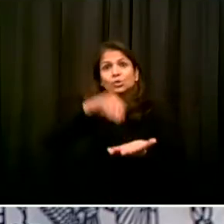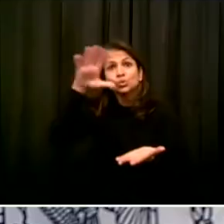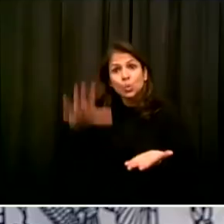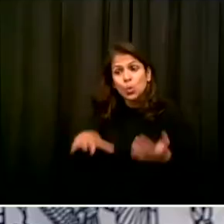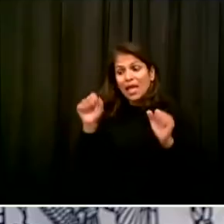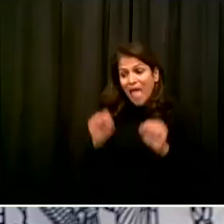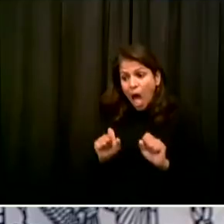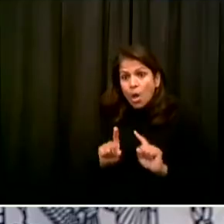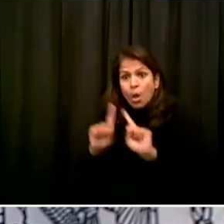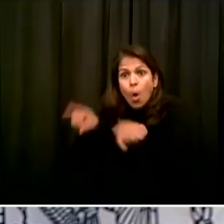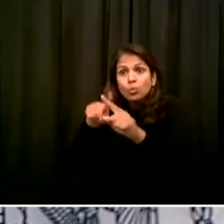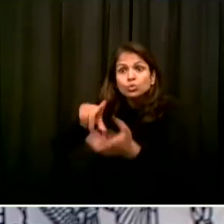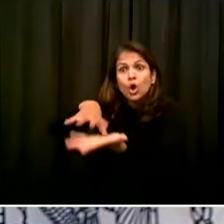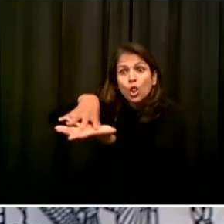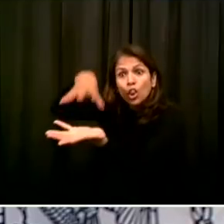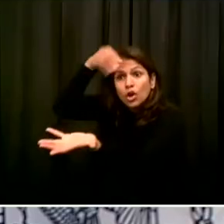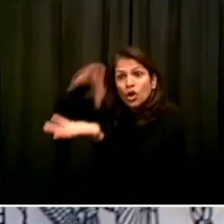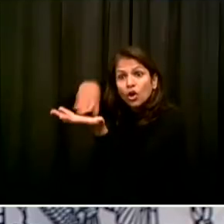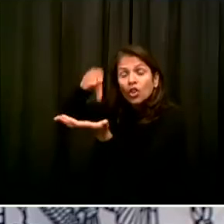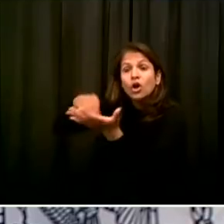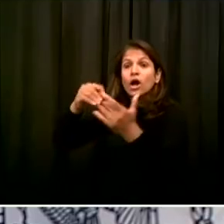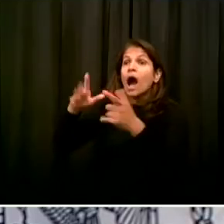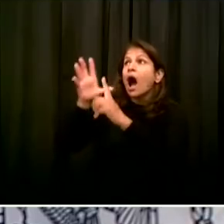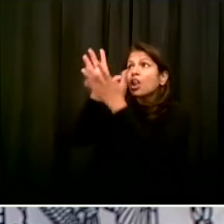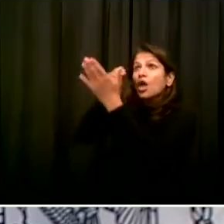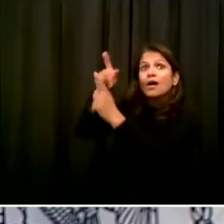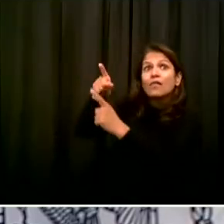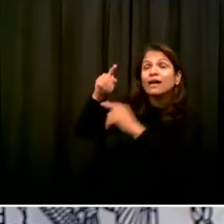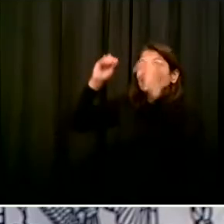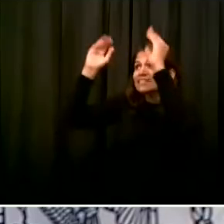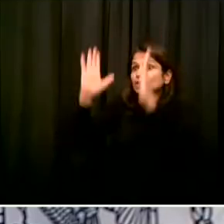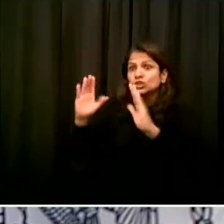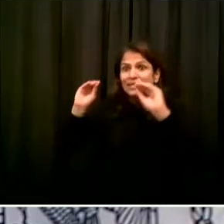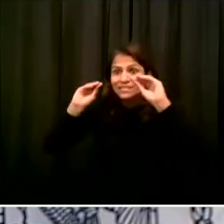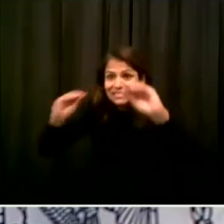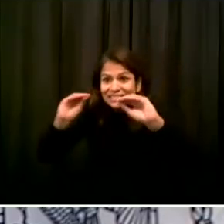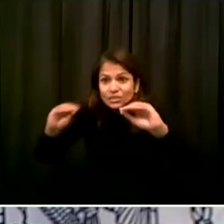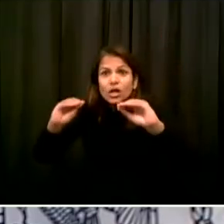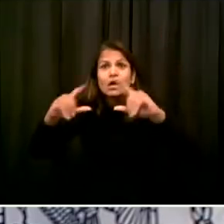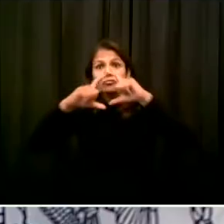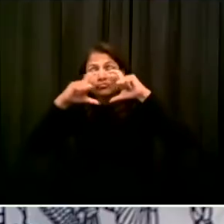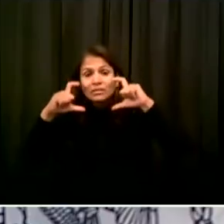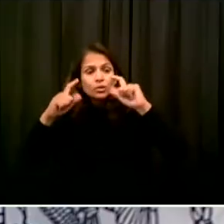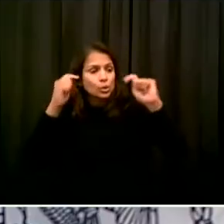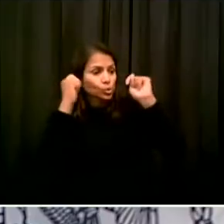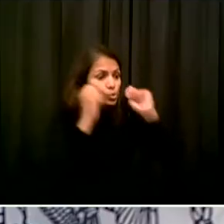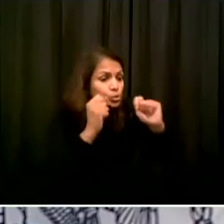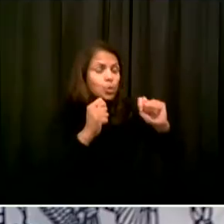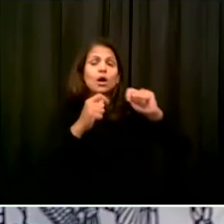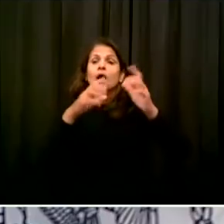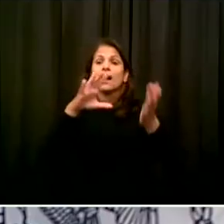CHSOL OWHERE THEY CAN GET THE SUPPORT OFEDUCATORS, WHERE THEY CAN HAVE A